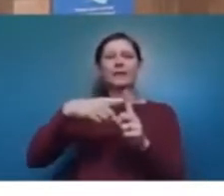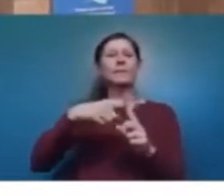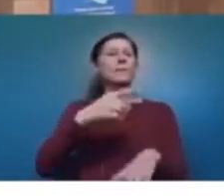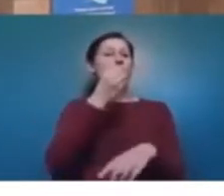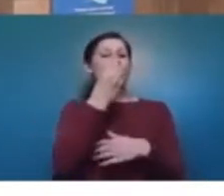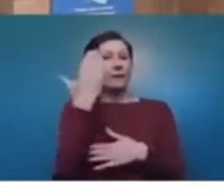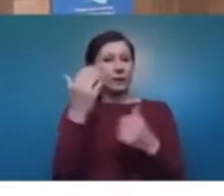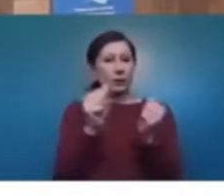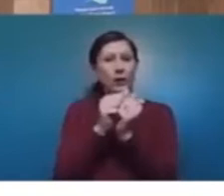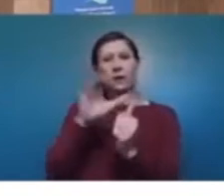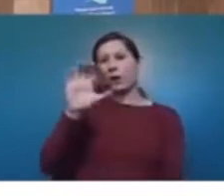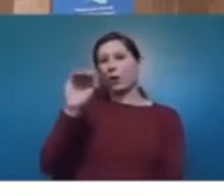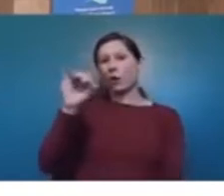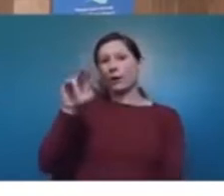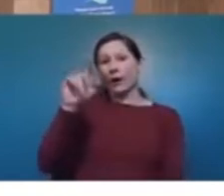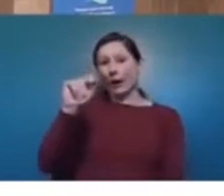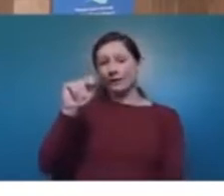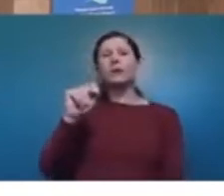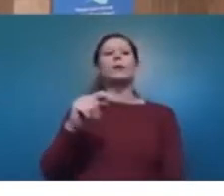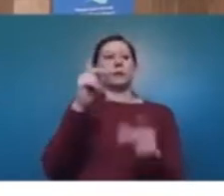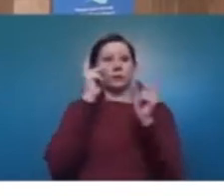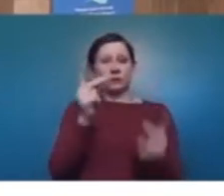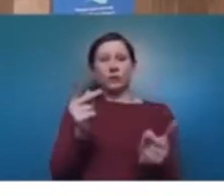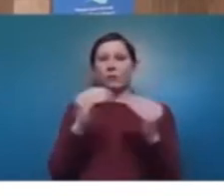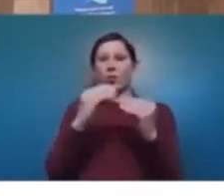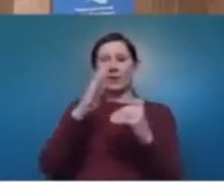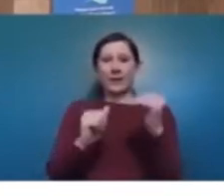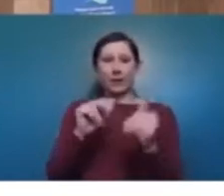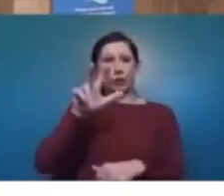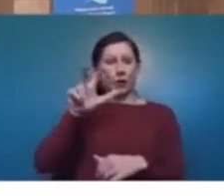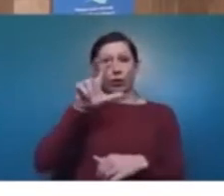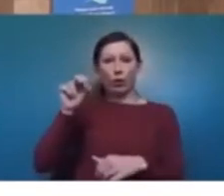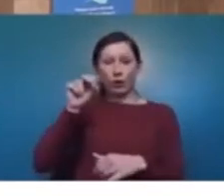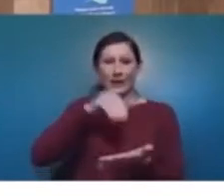Coconut, has been viewed more than 330,000 times now. And our